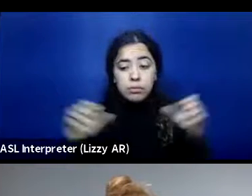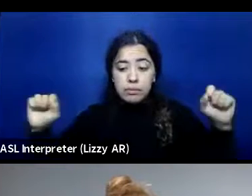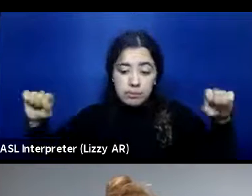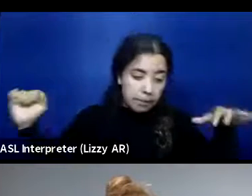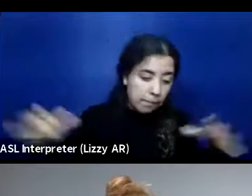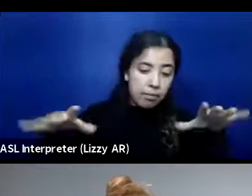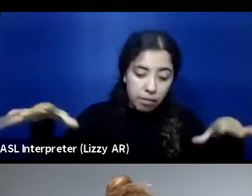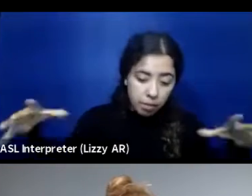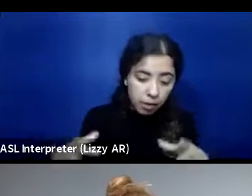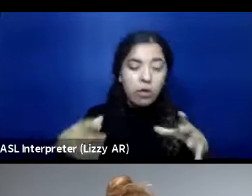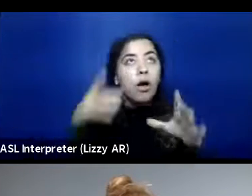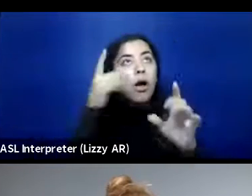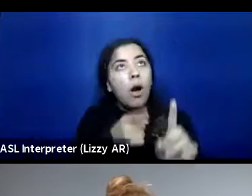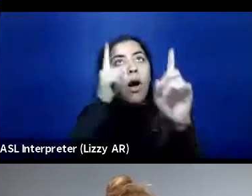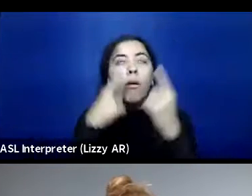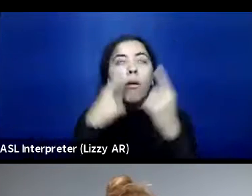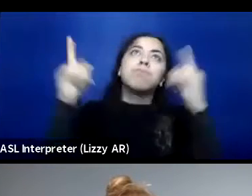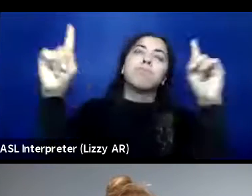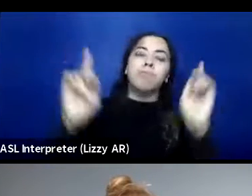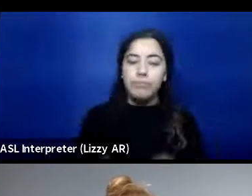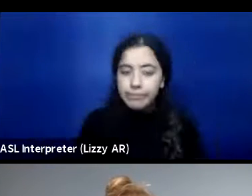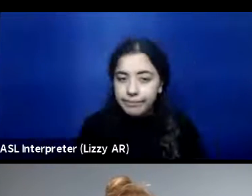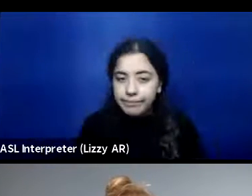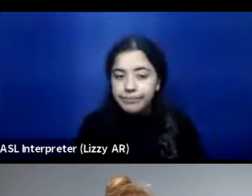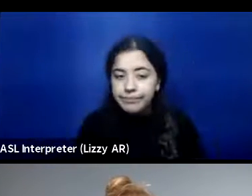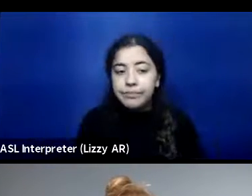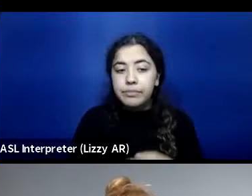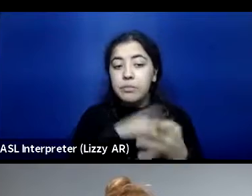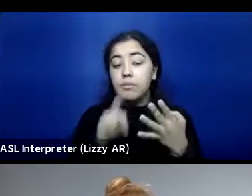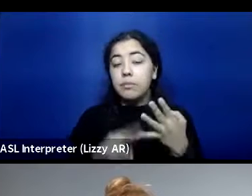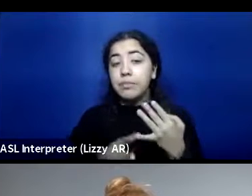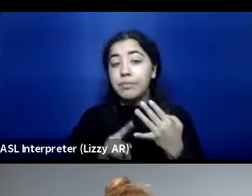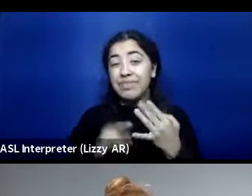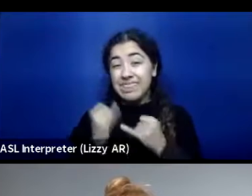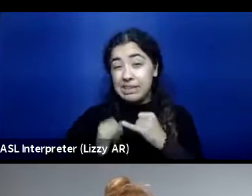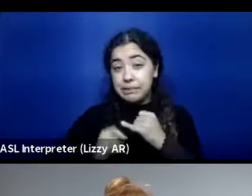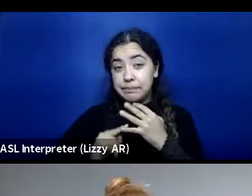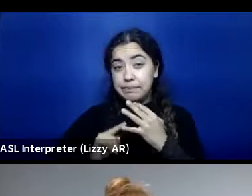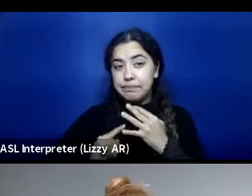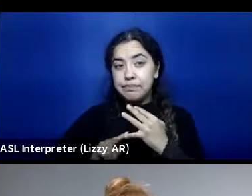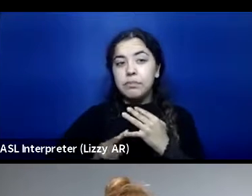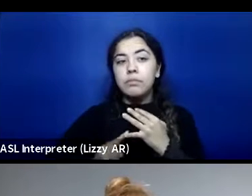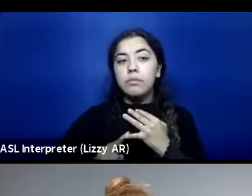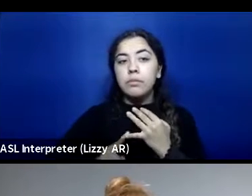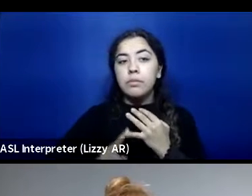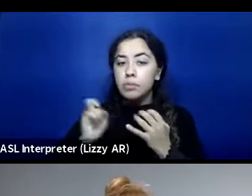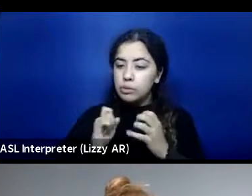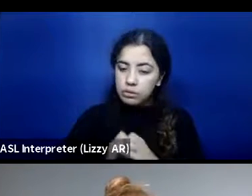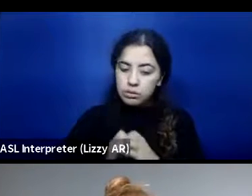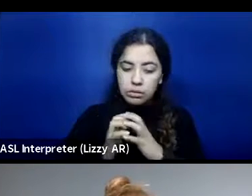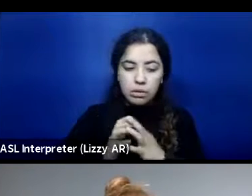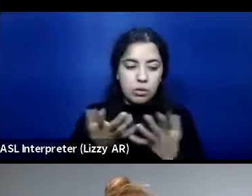Last point is to create incentives for the creators of web-based applications